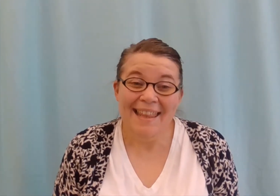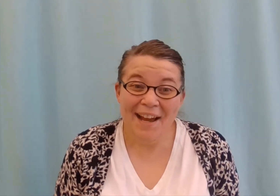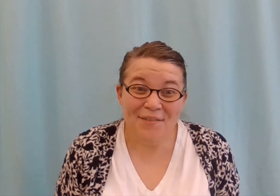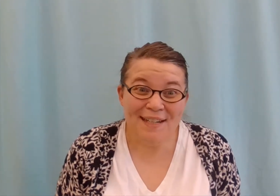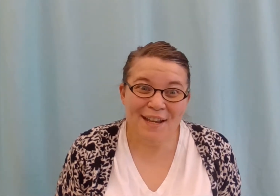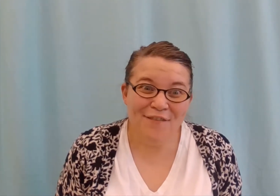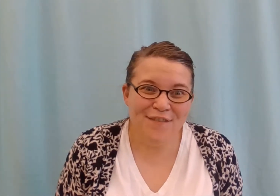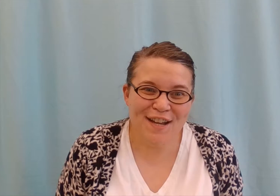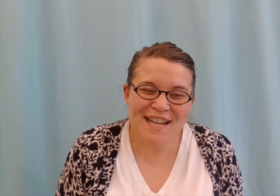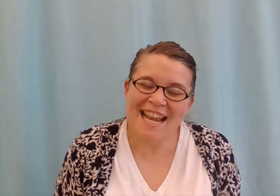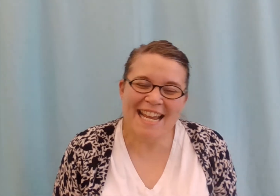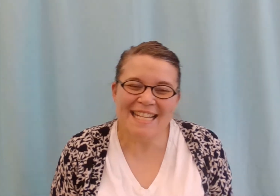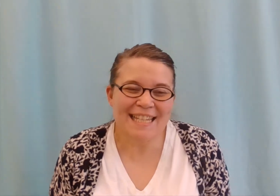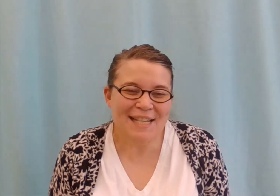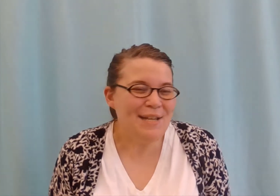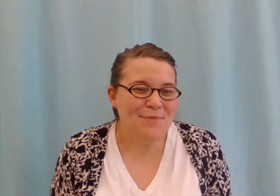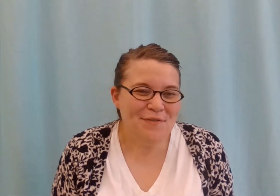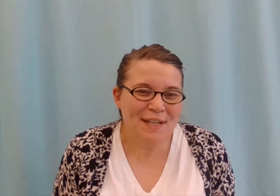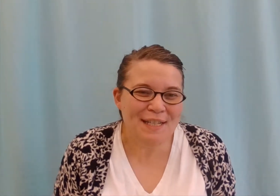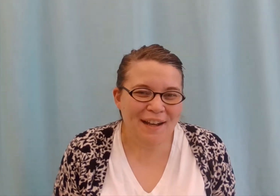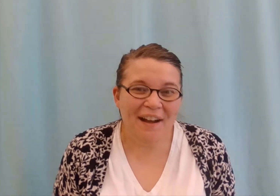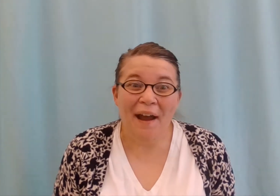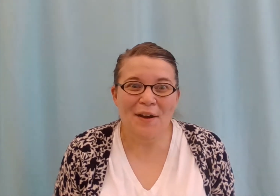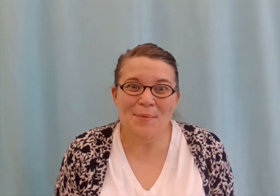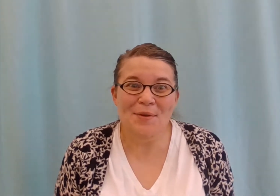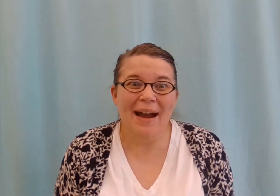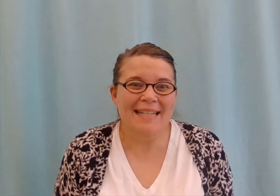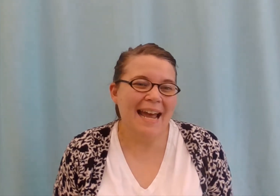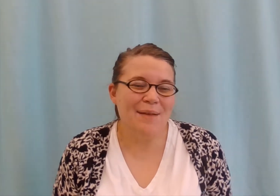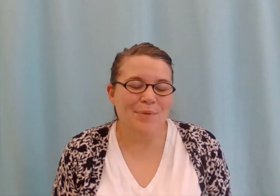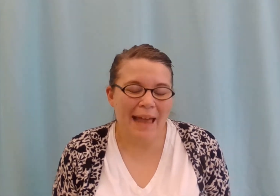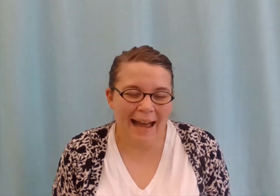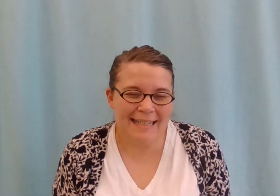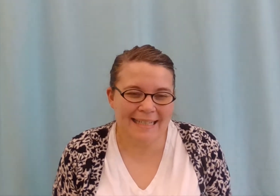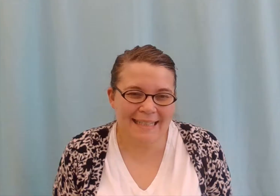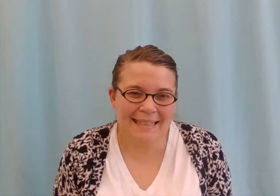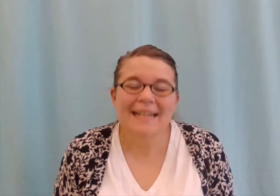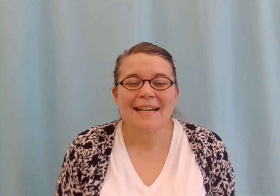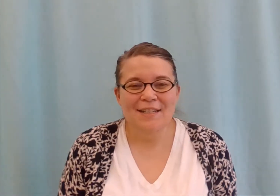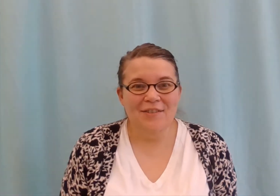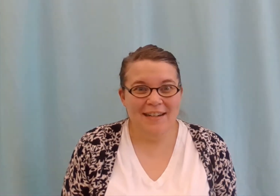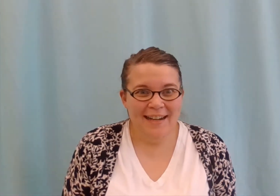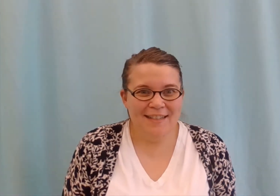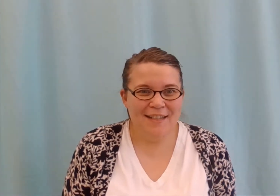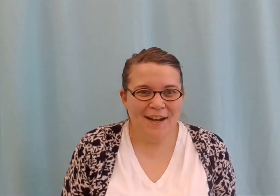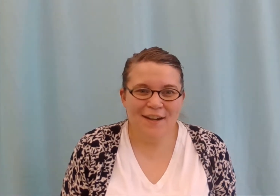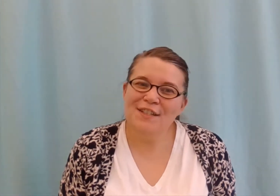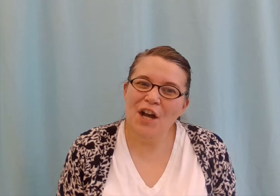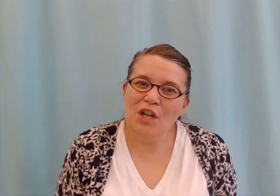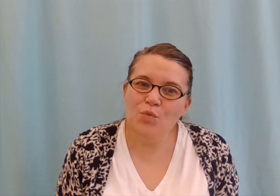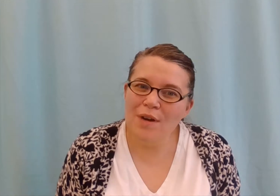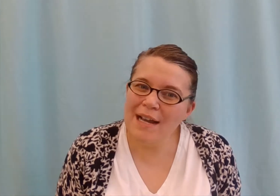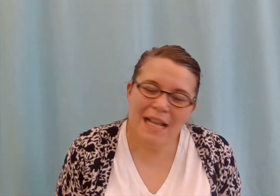That was a fun and silly moving song. I hope you guys had a blast. So our next song is called One